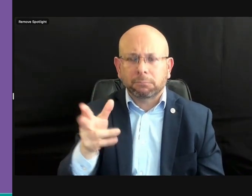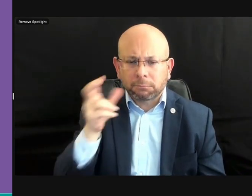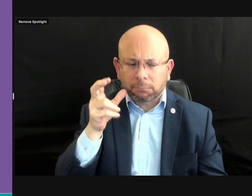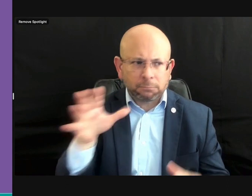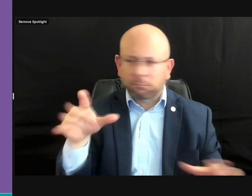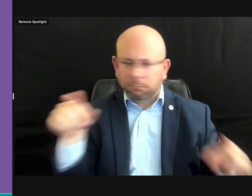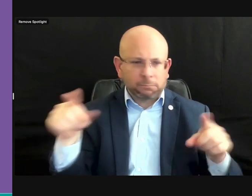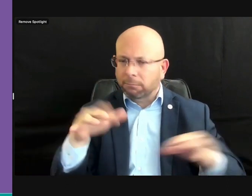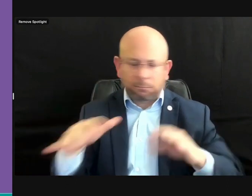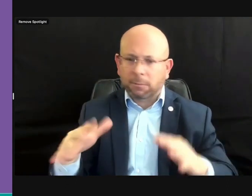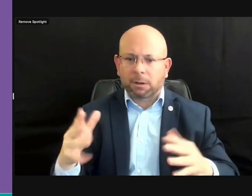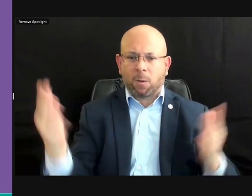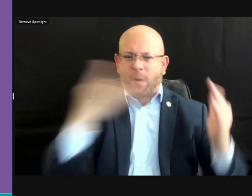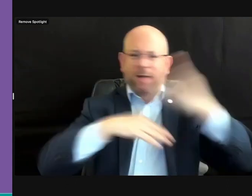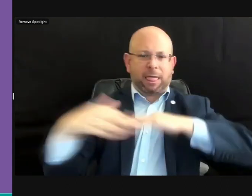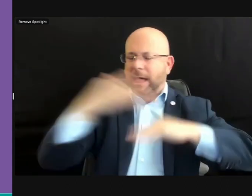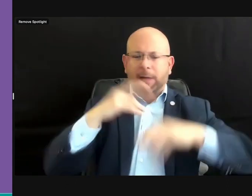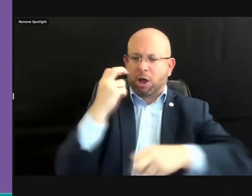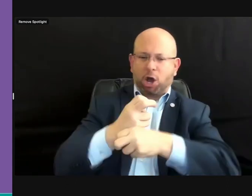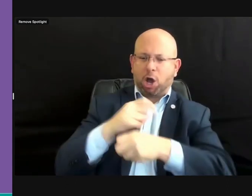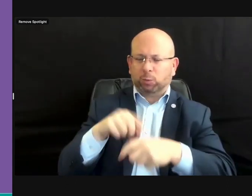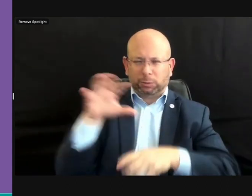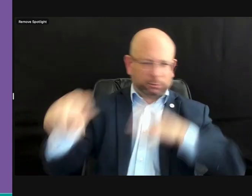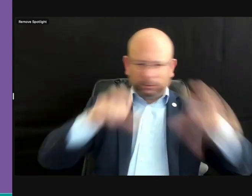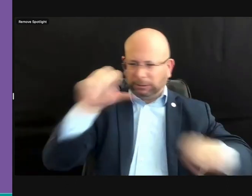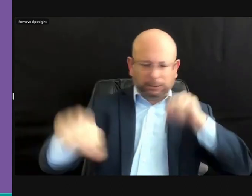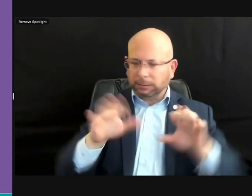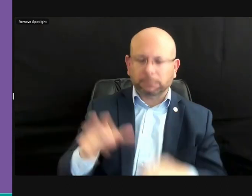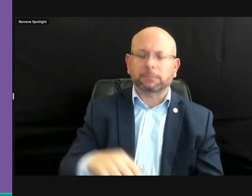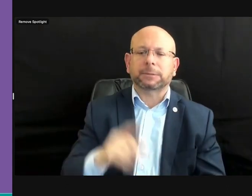can process overlapping speech.